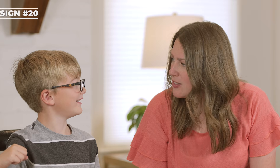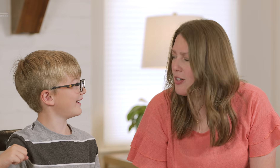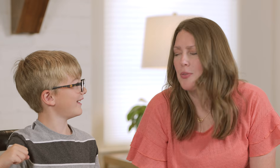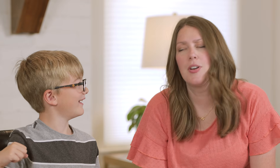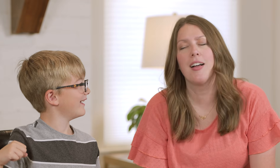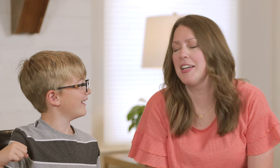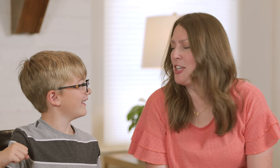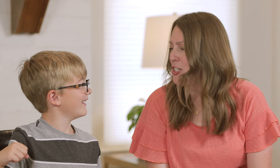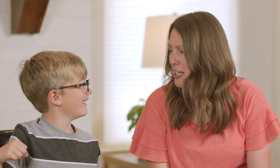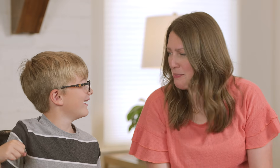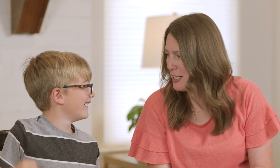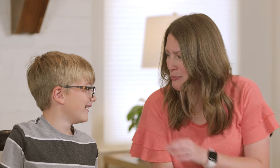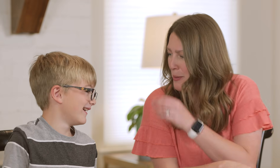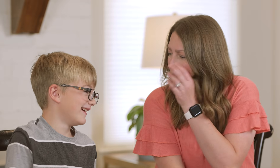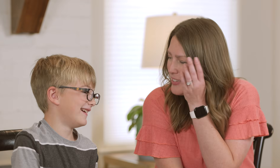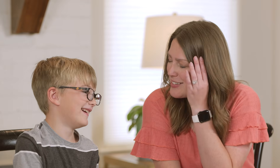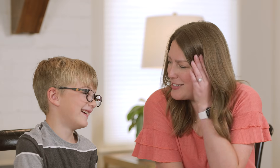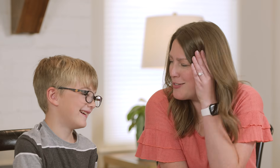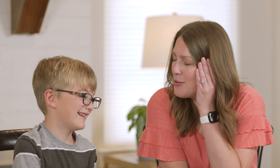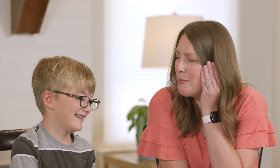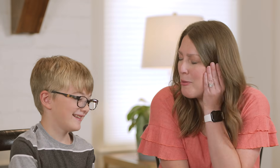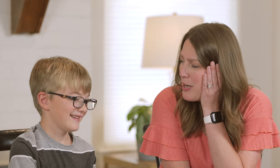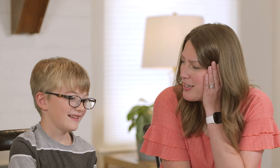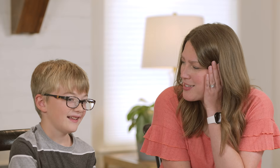You know, not like this chicken place Popeyes, but do you know who Popeye is?